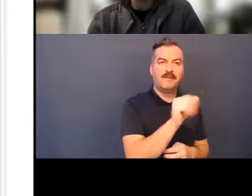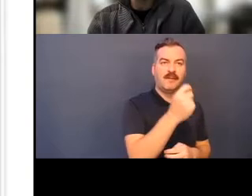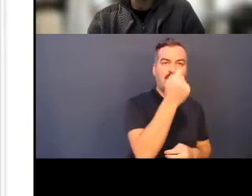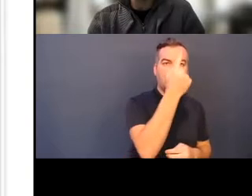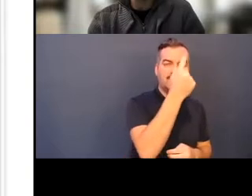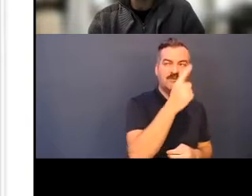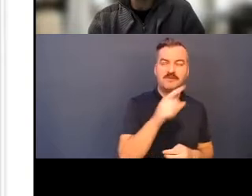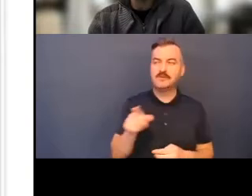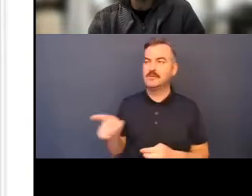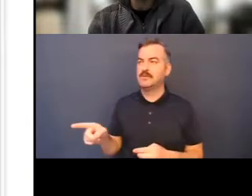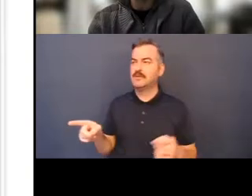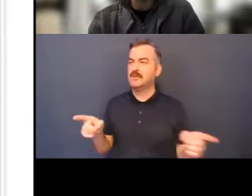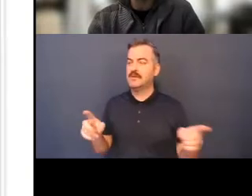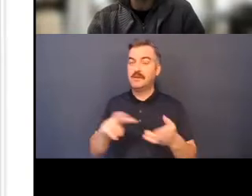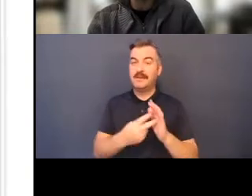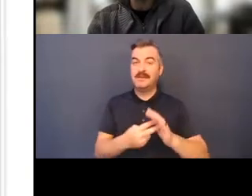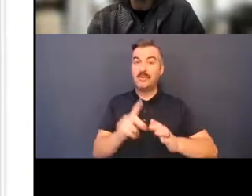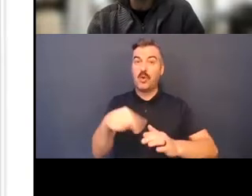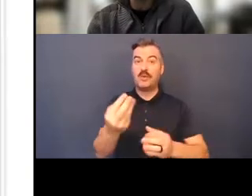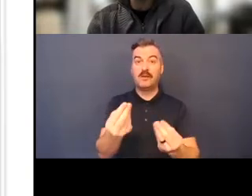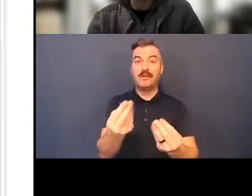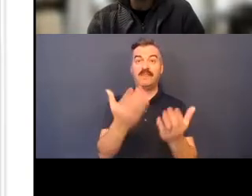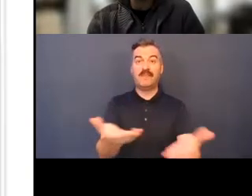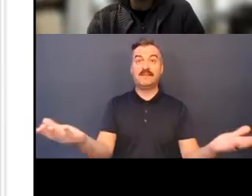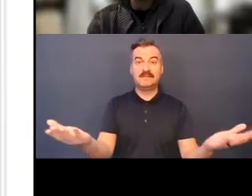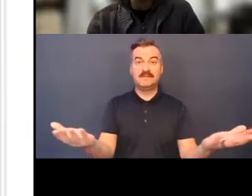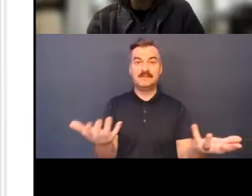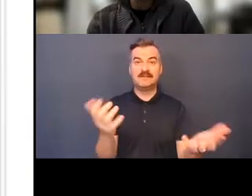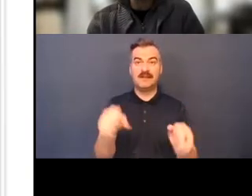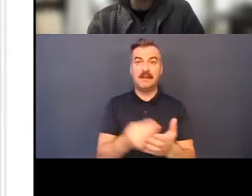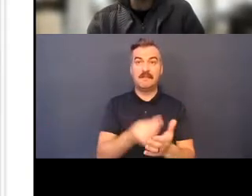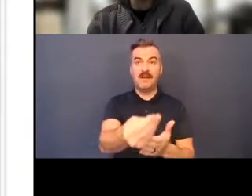15:39:12 isn't simply to property as defined by objects of acquisition, but property as